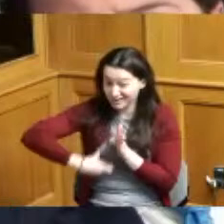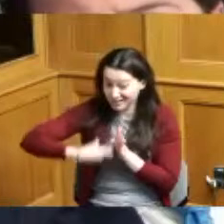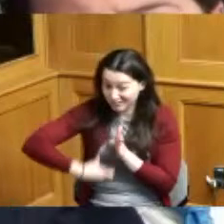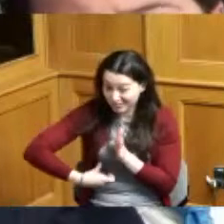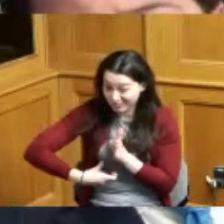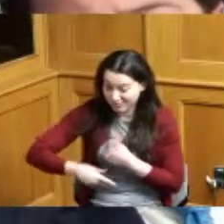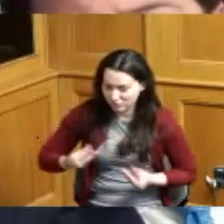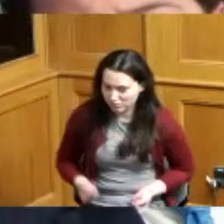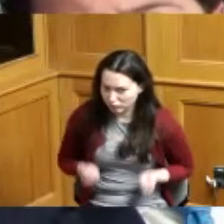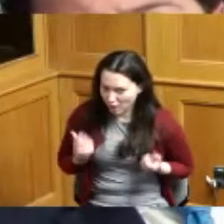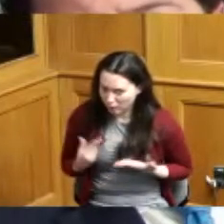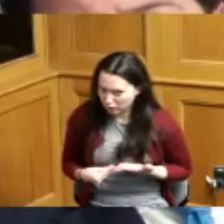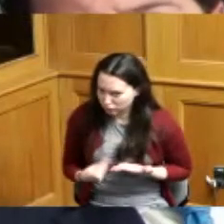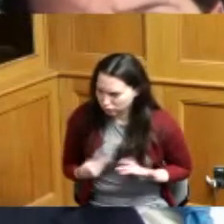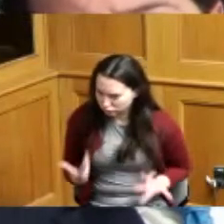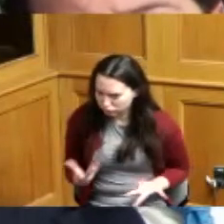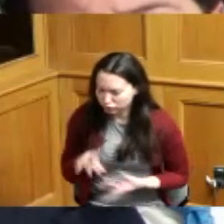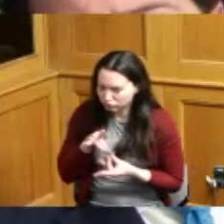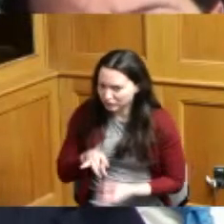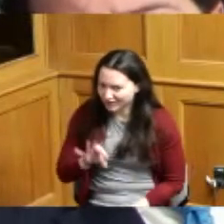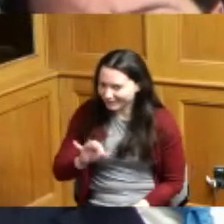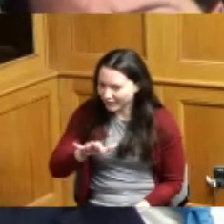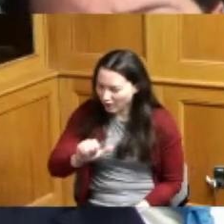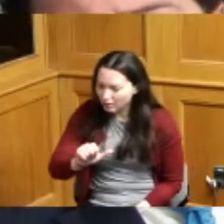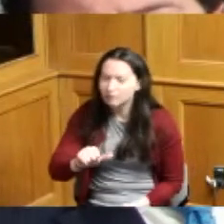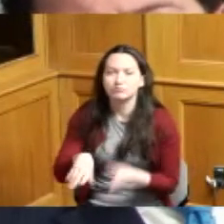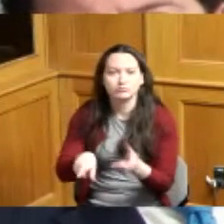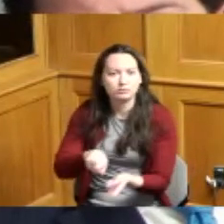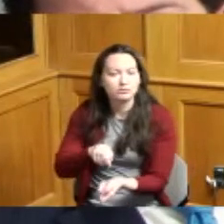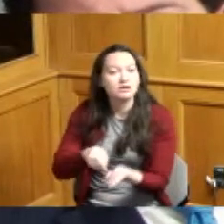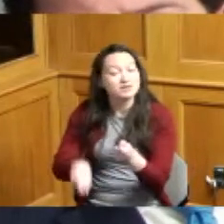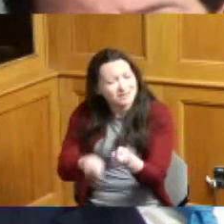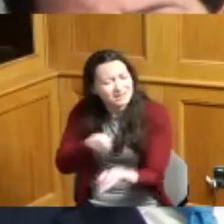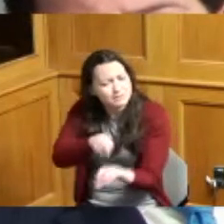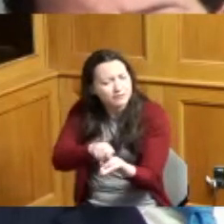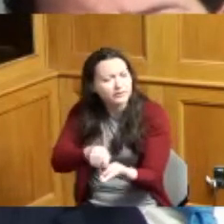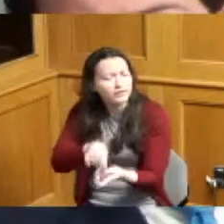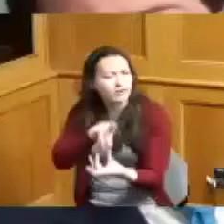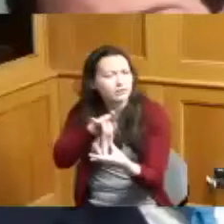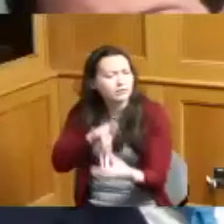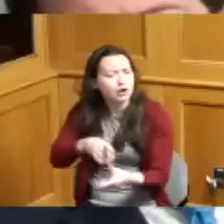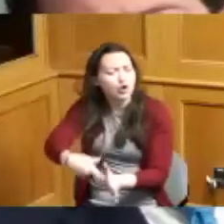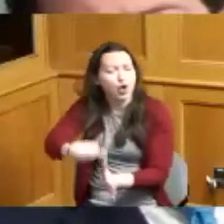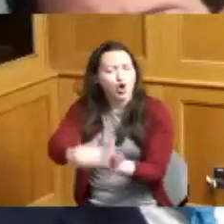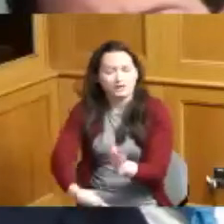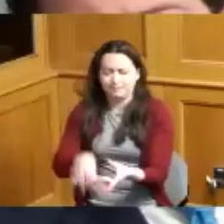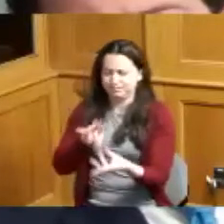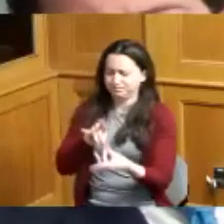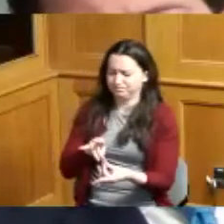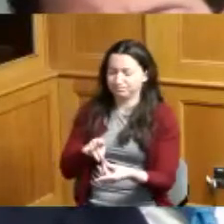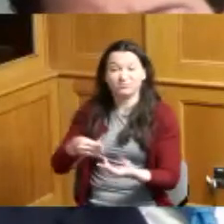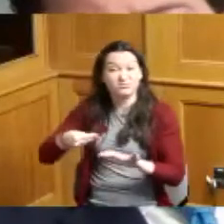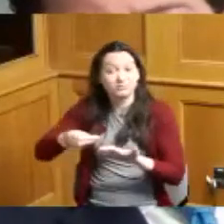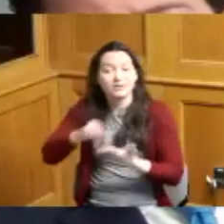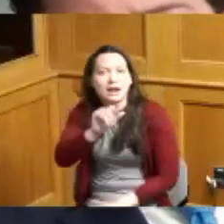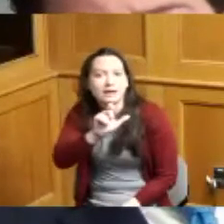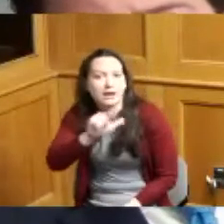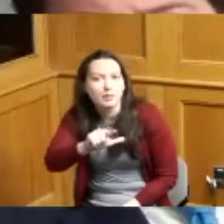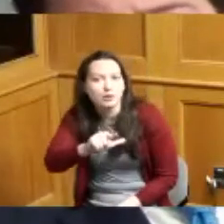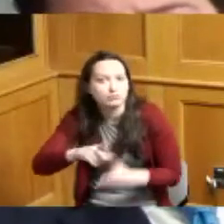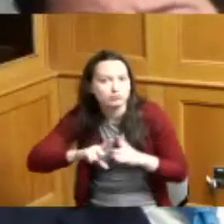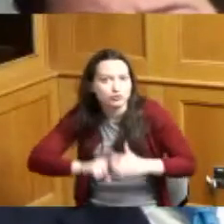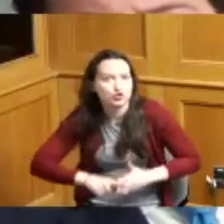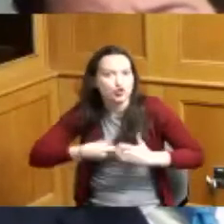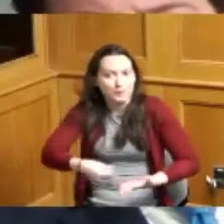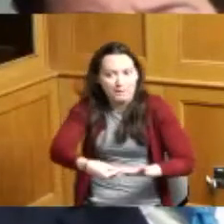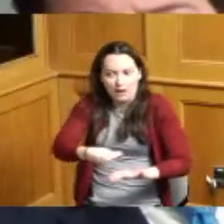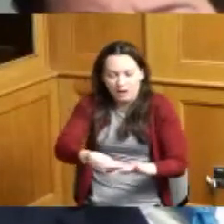uh associated uh with FIFA for in particular costs related to uh the capital costs uh of the